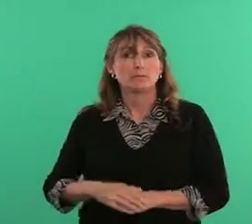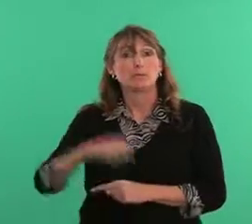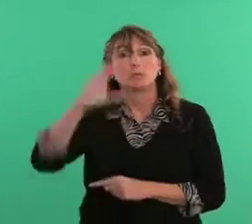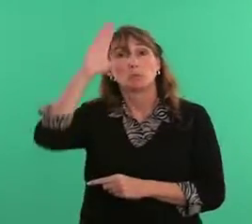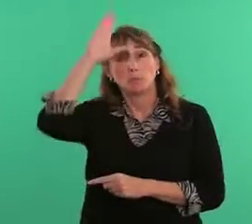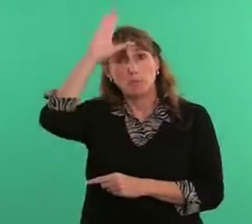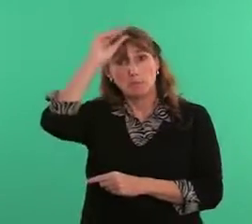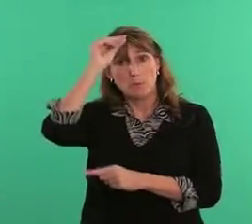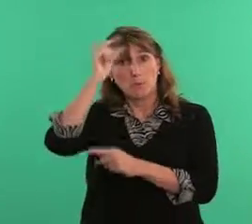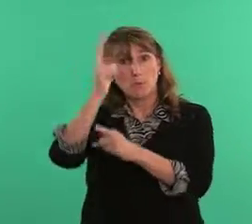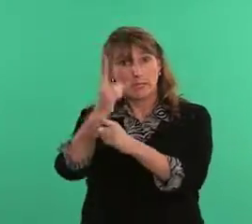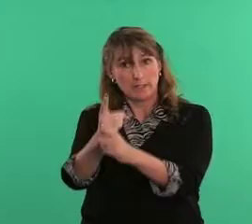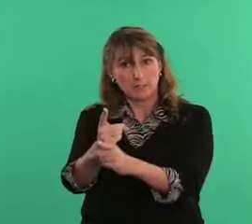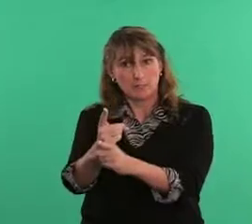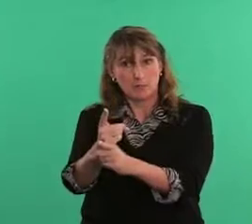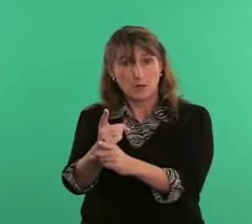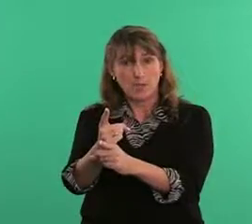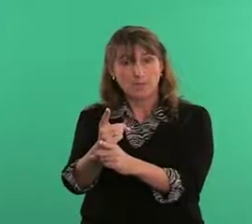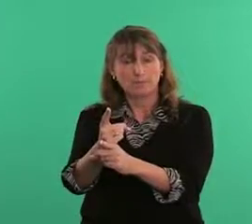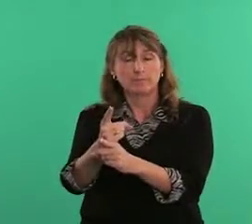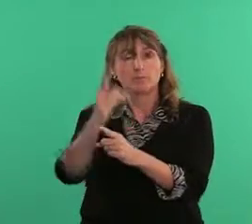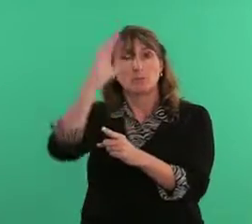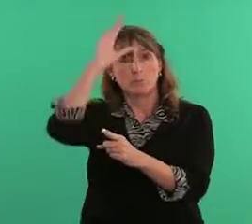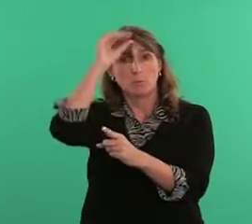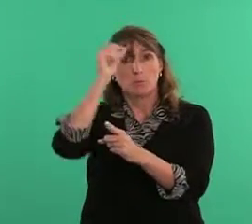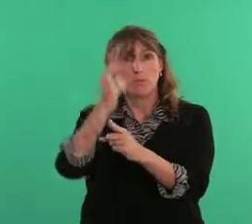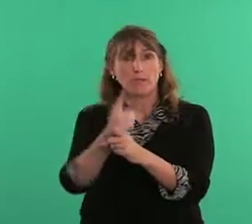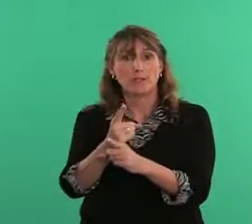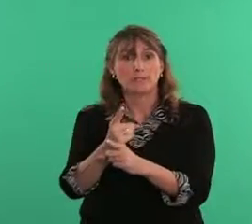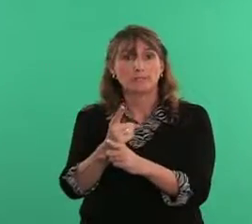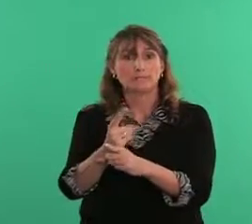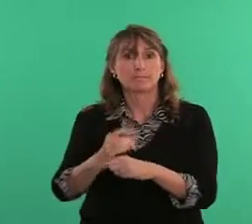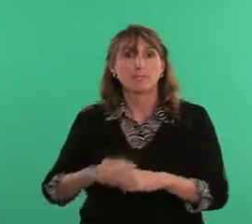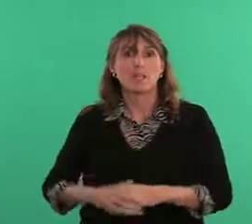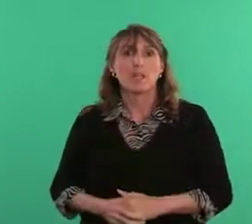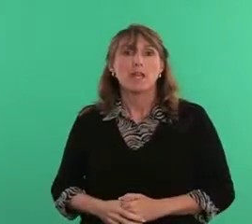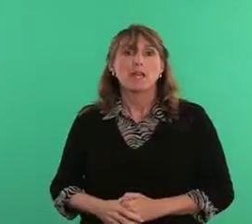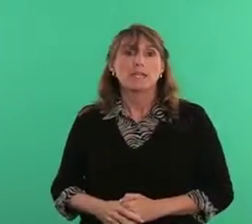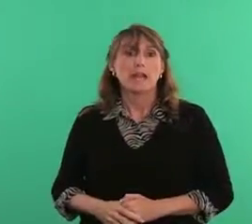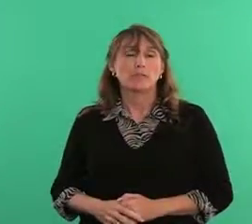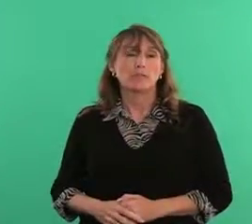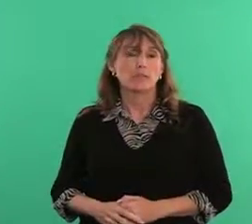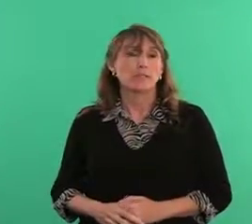would be, boy, right - brother California